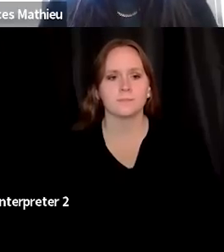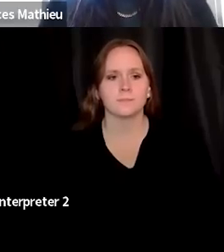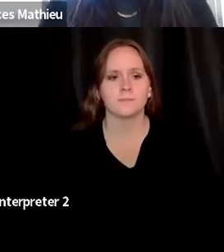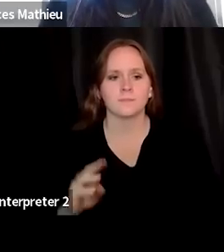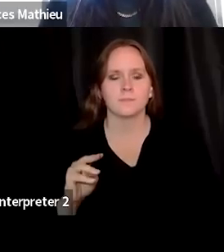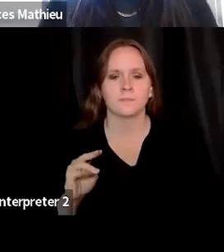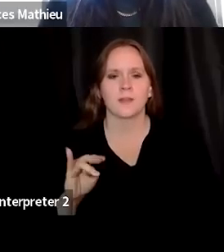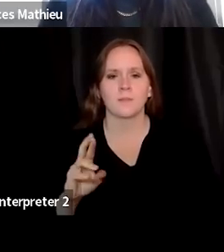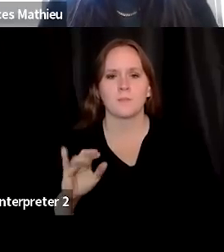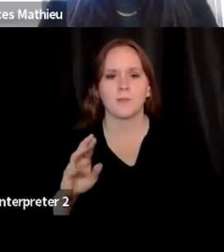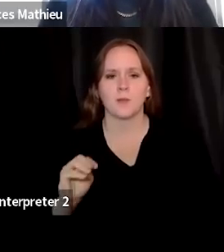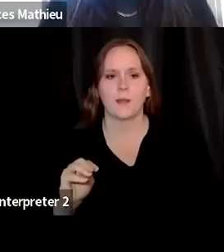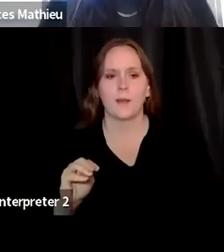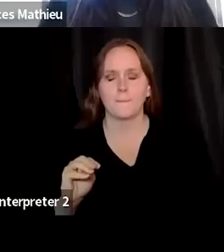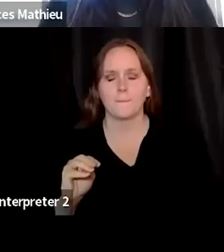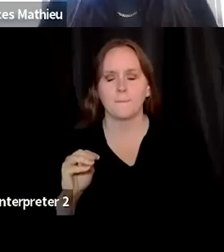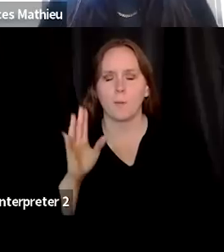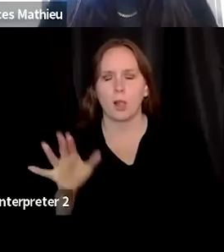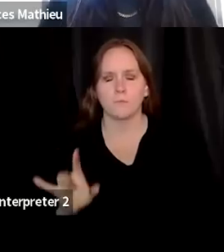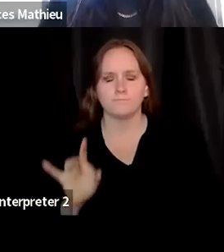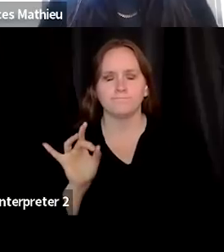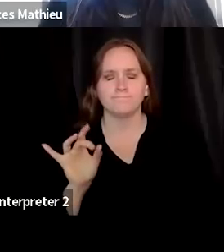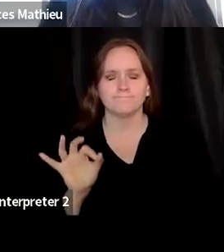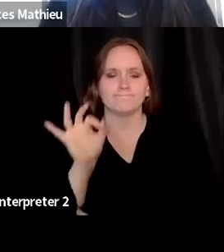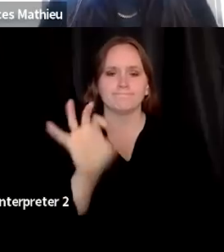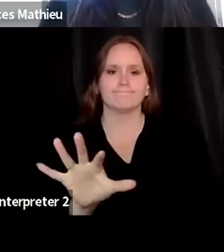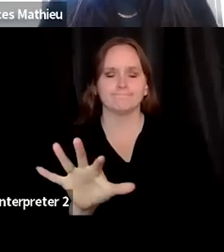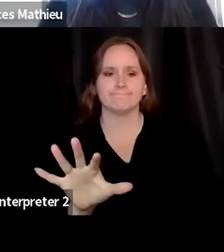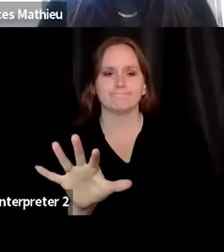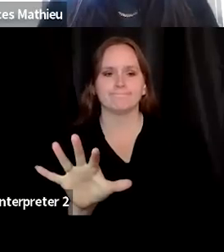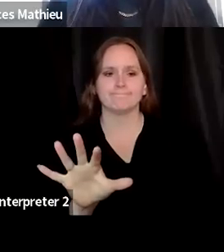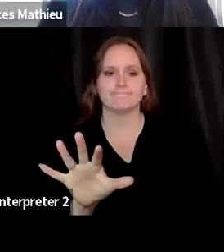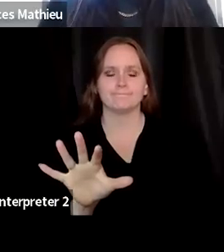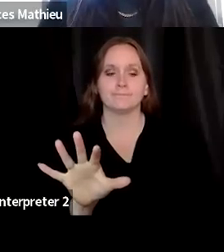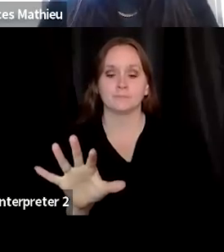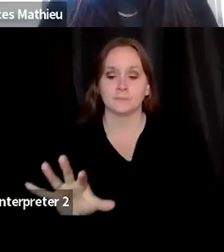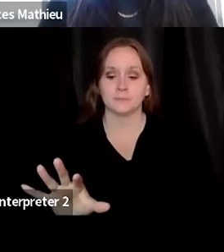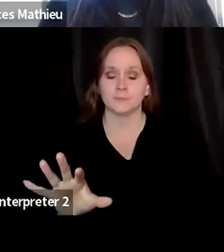I'll jump in just to say what we do during home visits